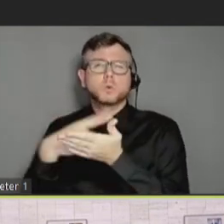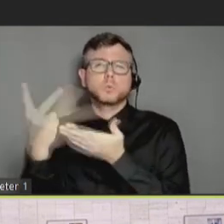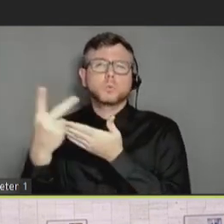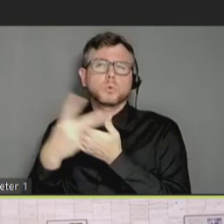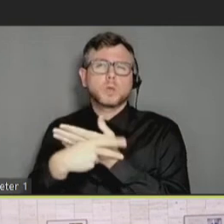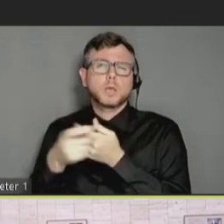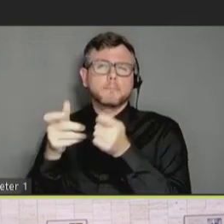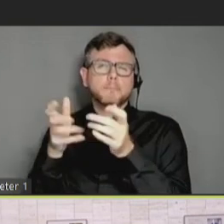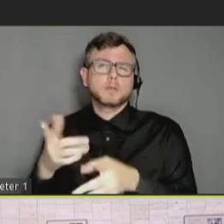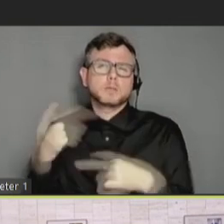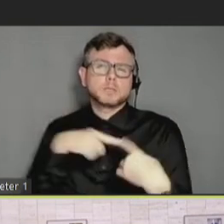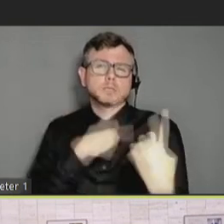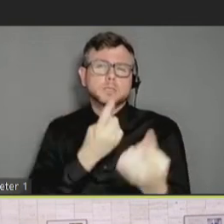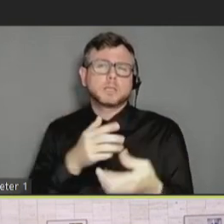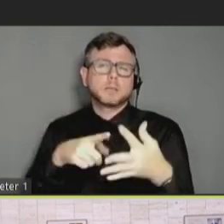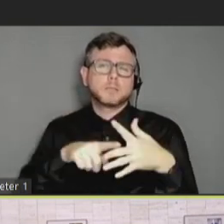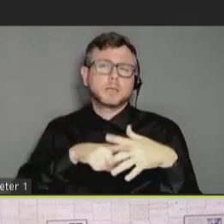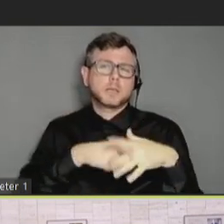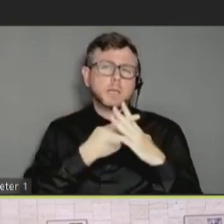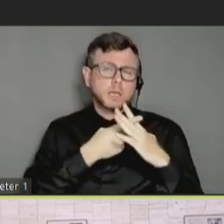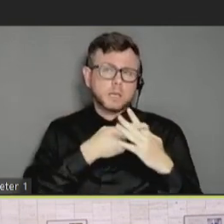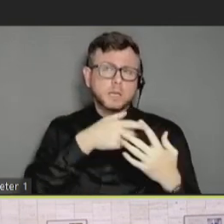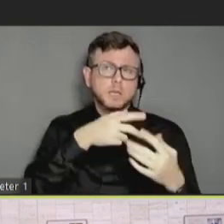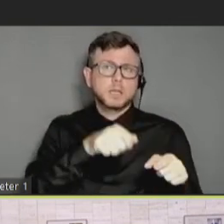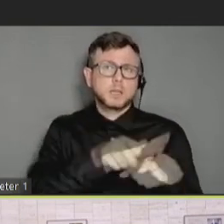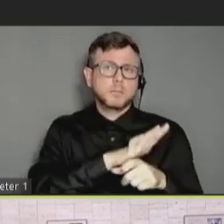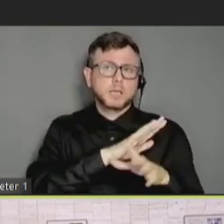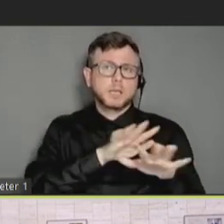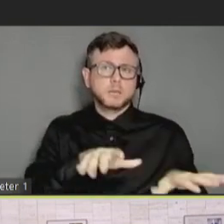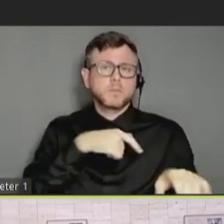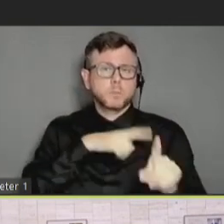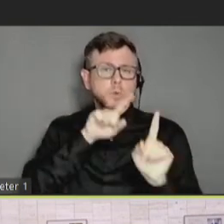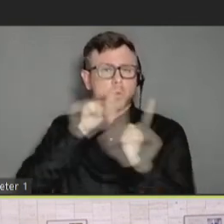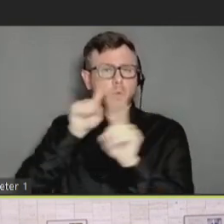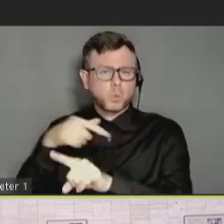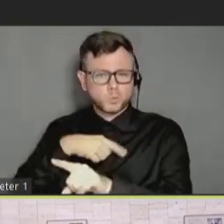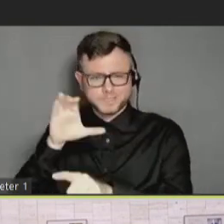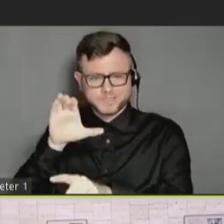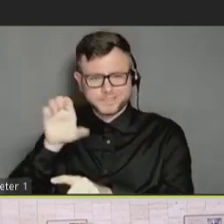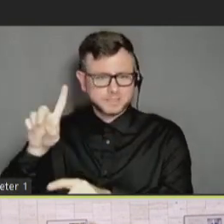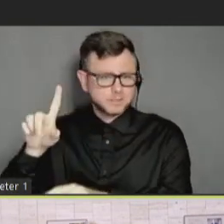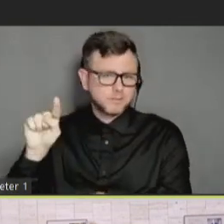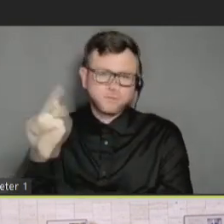since the start of the pandemic going to CDC for their first training. Pretty amazing.